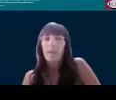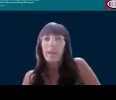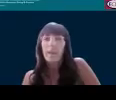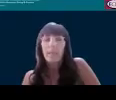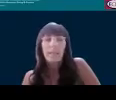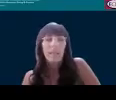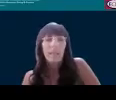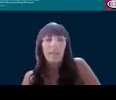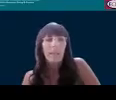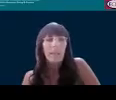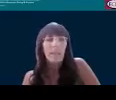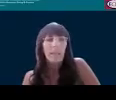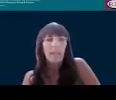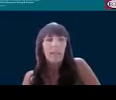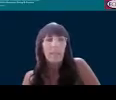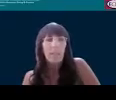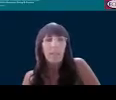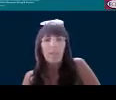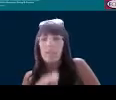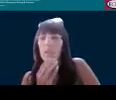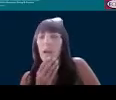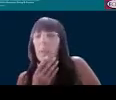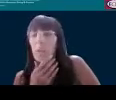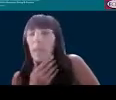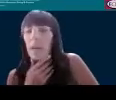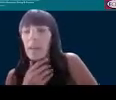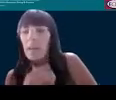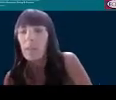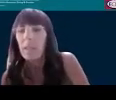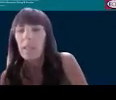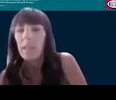Janel Preston: All right, and like I mentioned, we are working